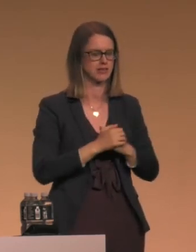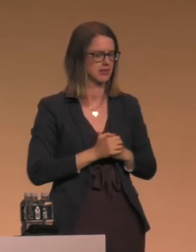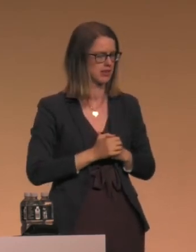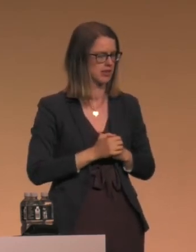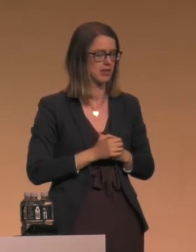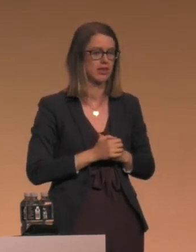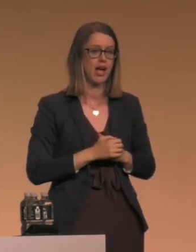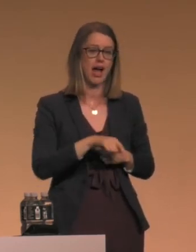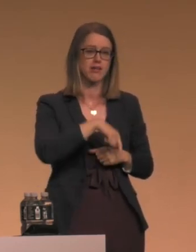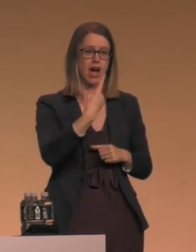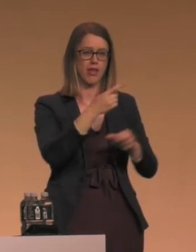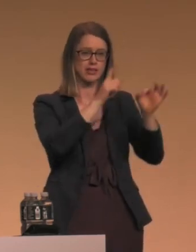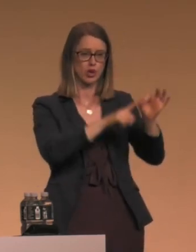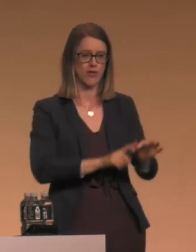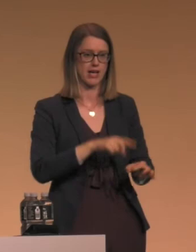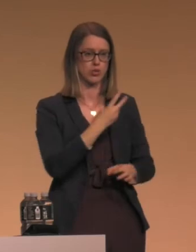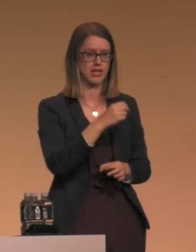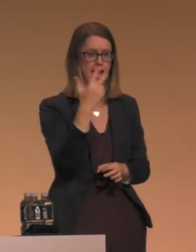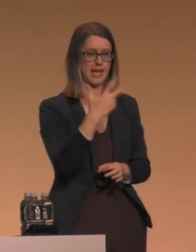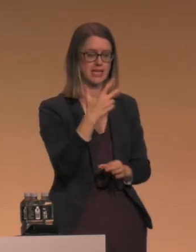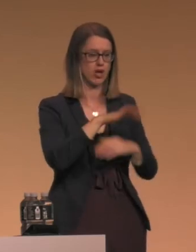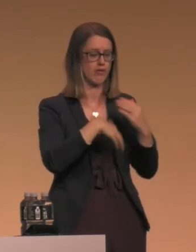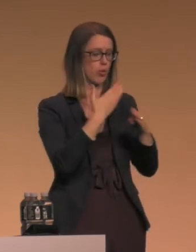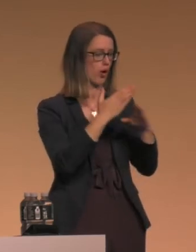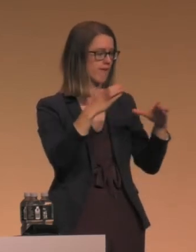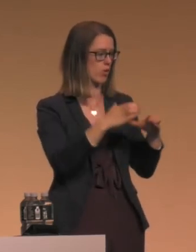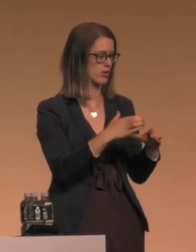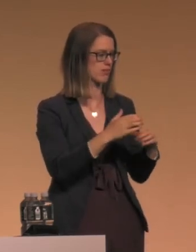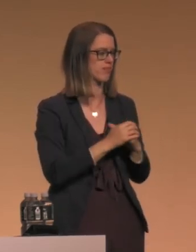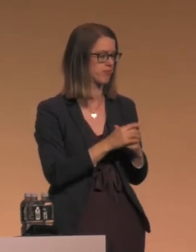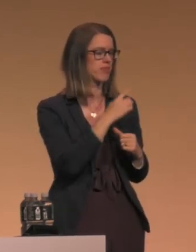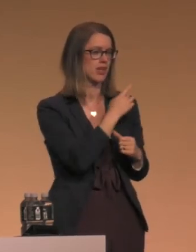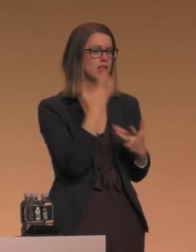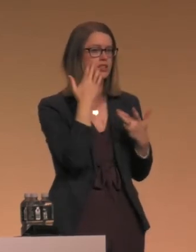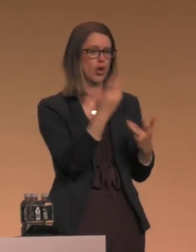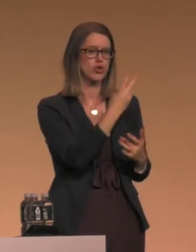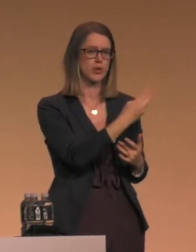We did another survey in 2018 on our workforce. This showed that 26% of respondents